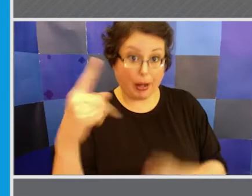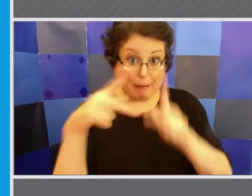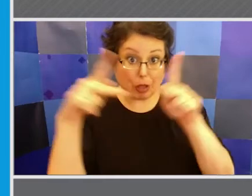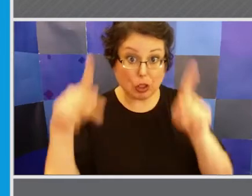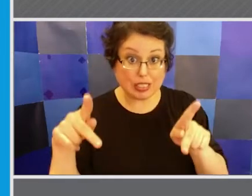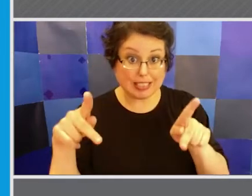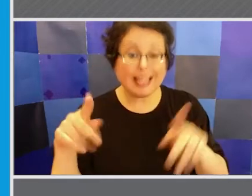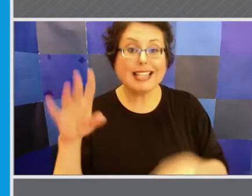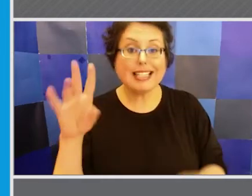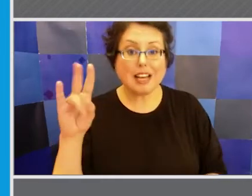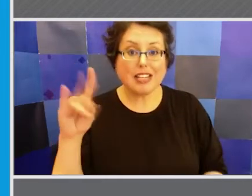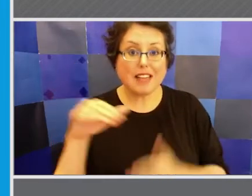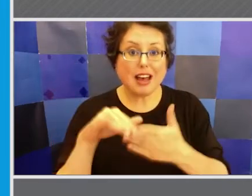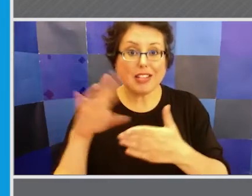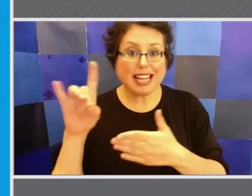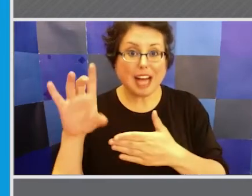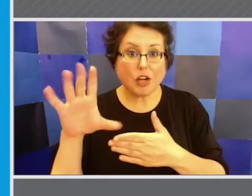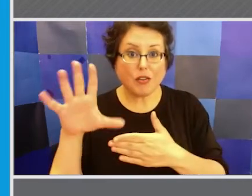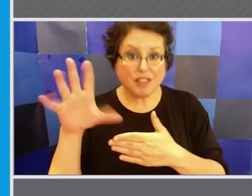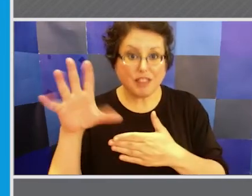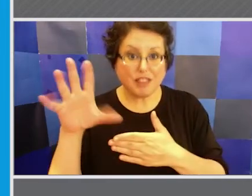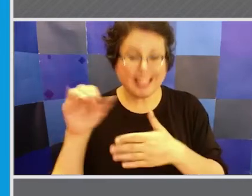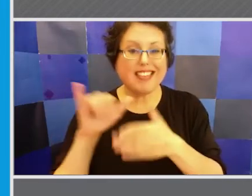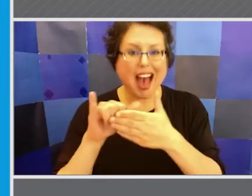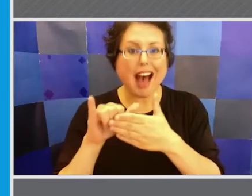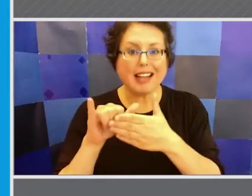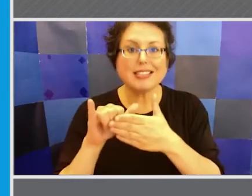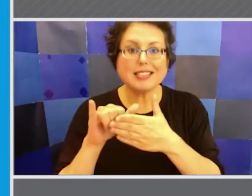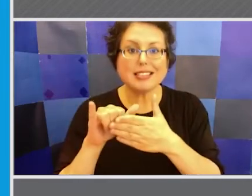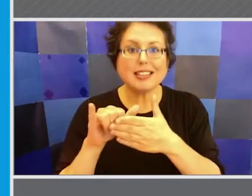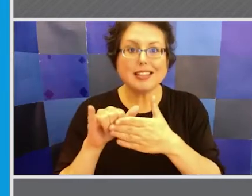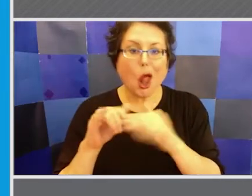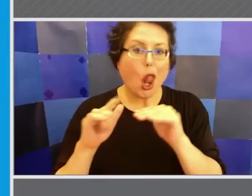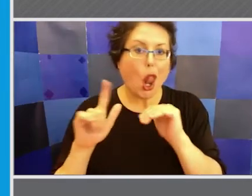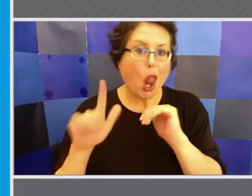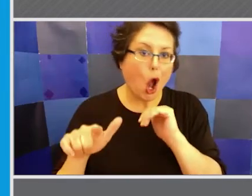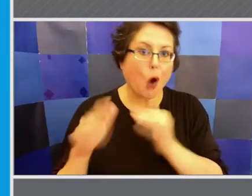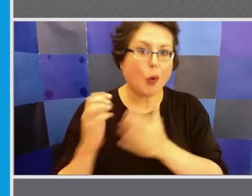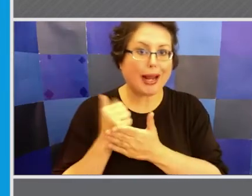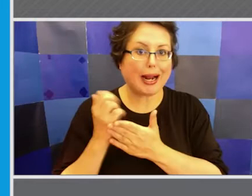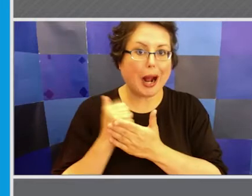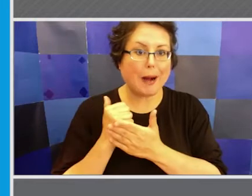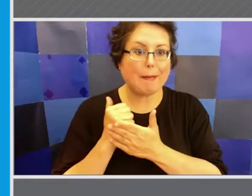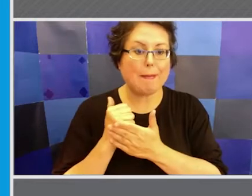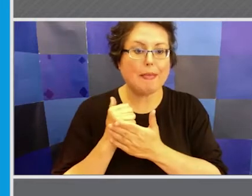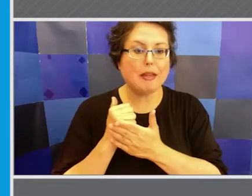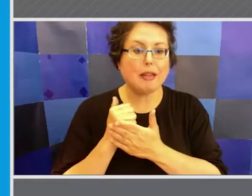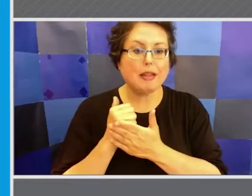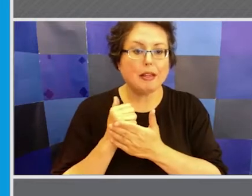17,850 is considered to be very low income, and it scales up depending on the household